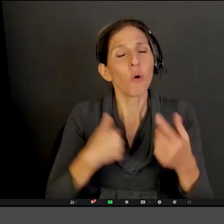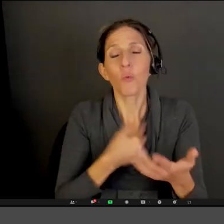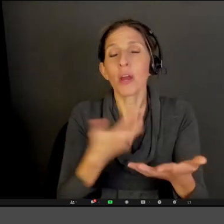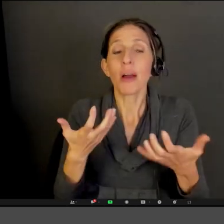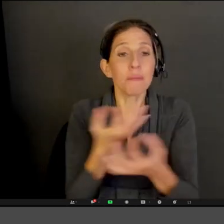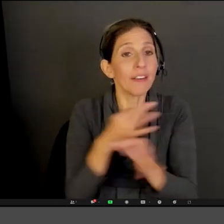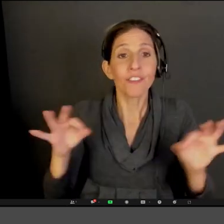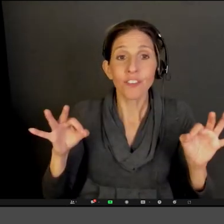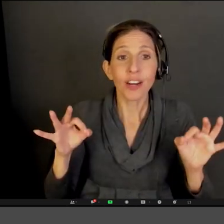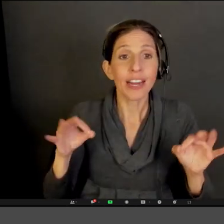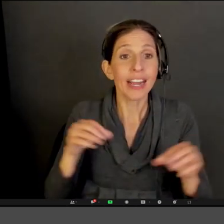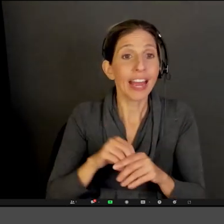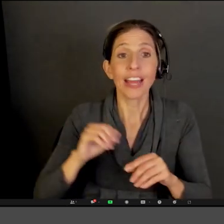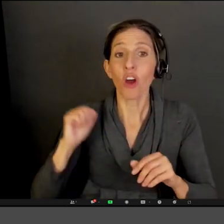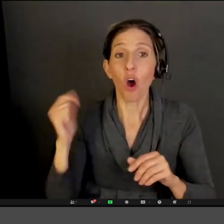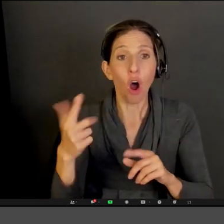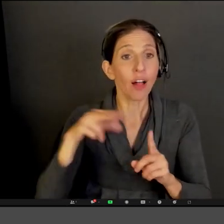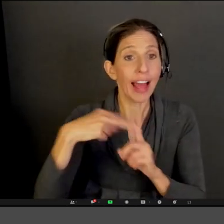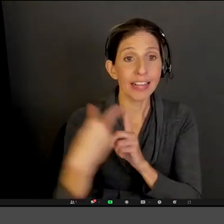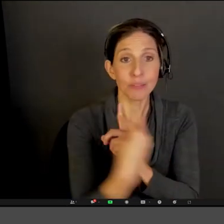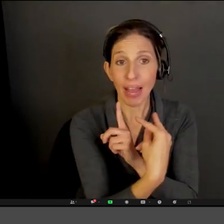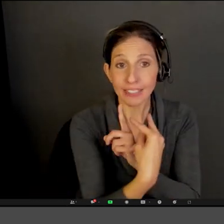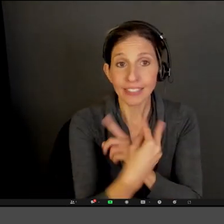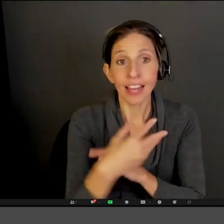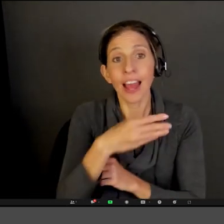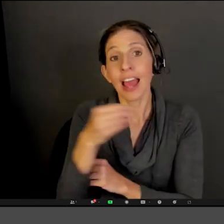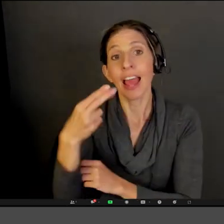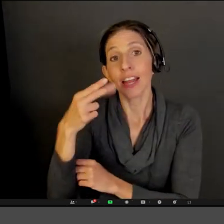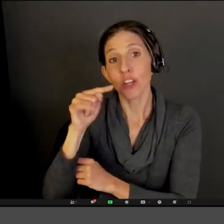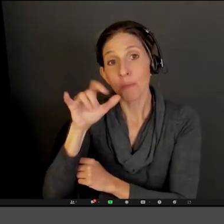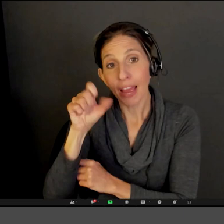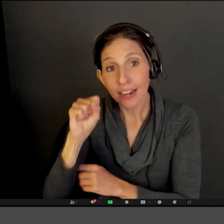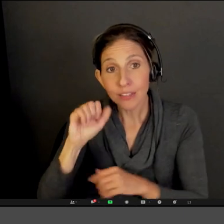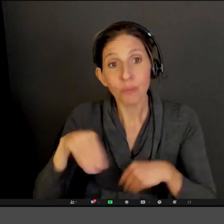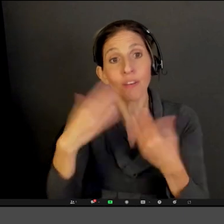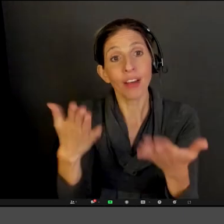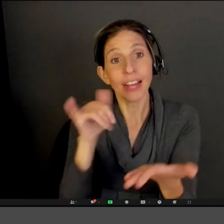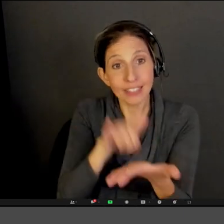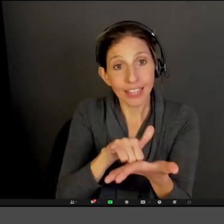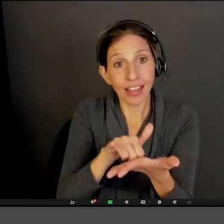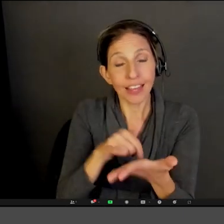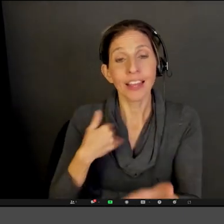IF WE STUDY THEM AND IF WE RETHINK THEM, AND IF WE PARTICIPATE